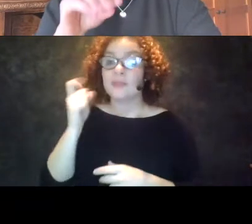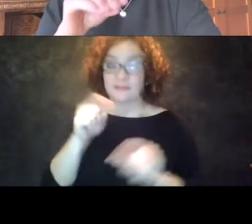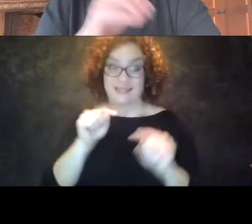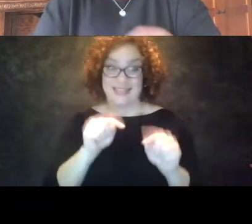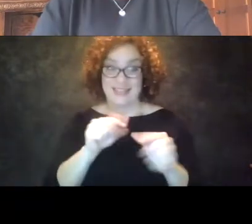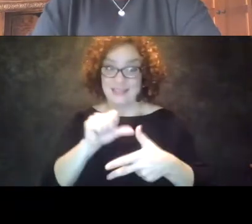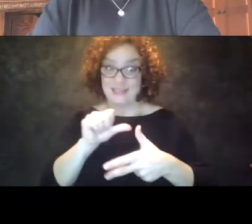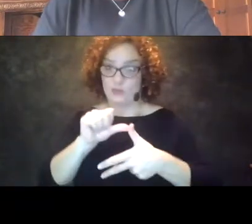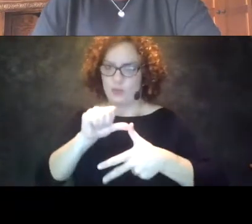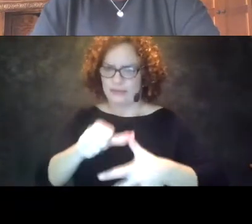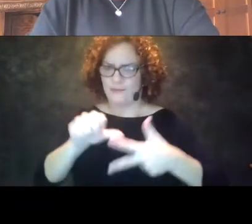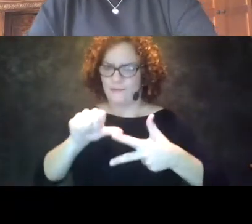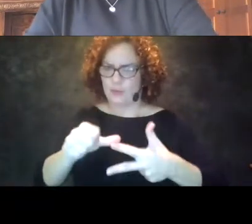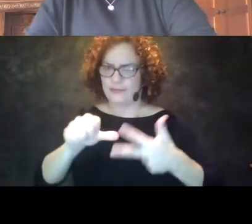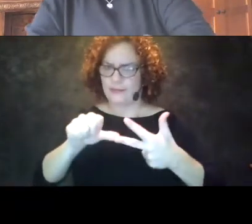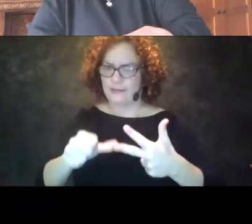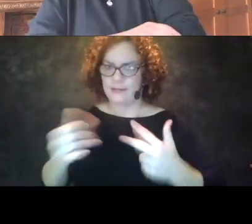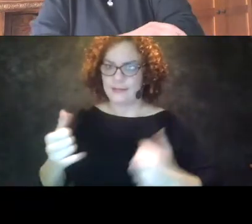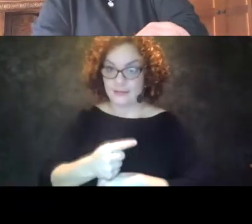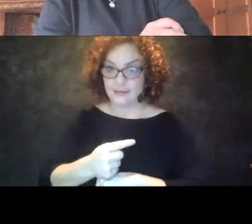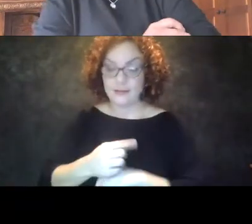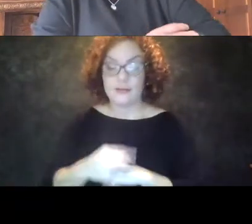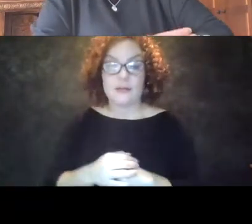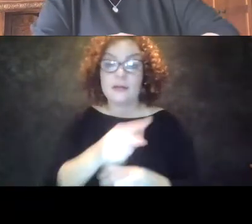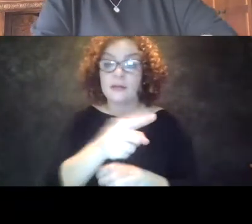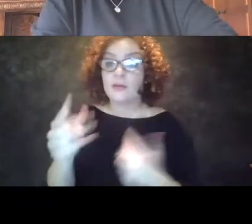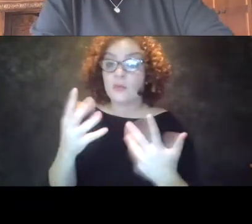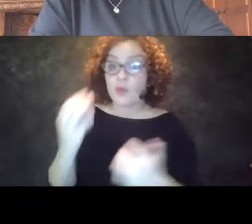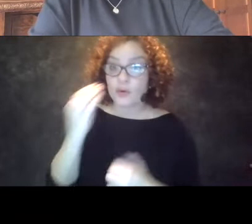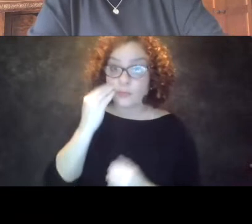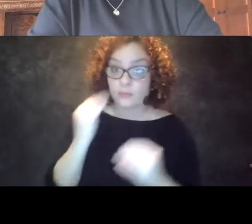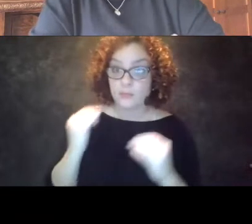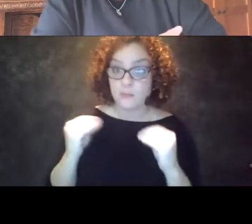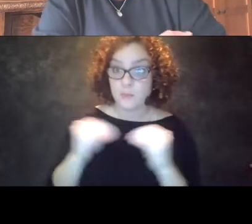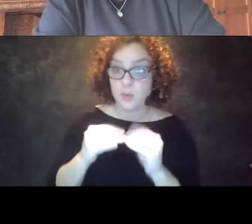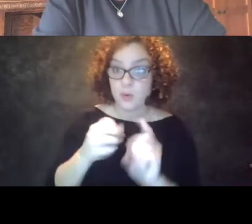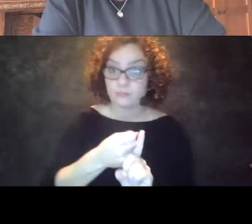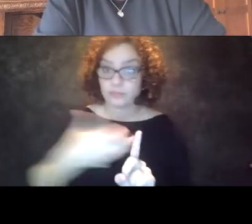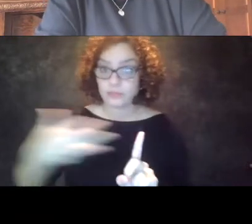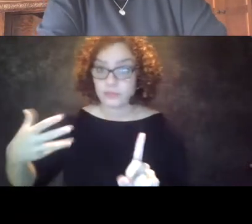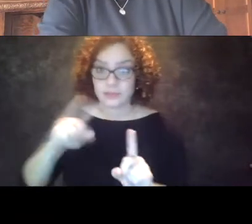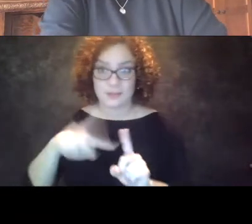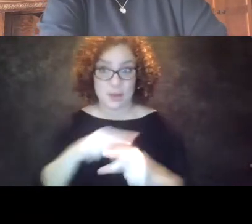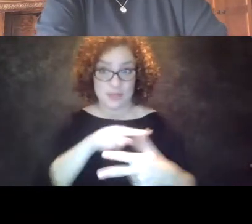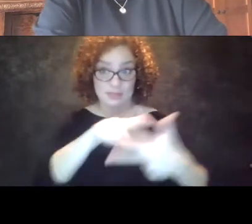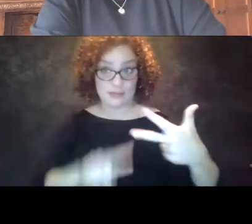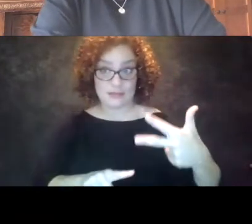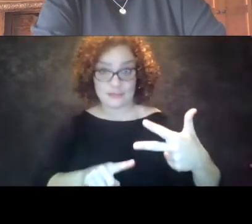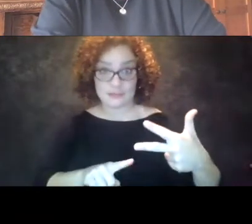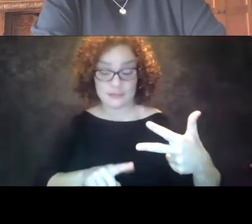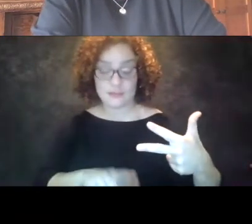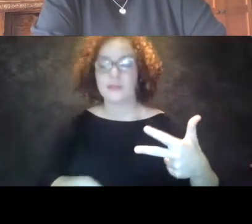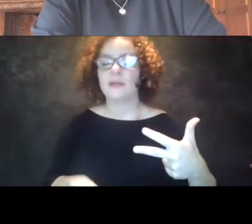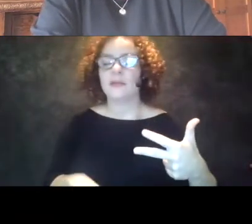on in particular today. And if you want to know more about this, what I was when I was